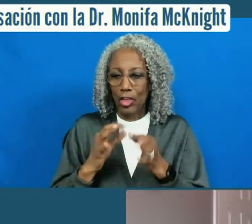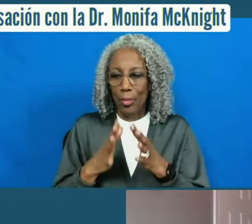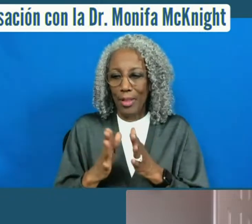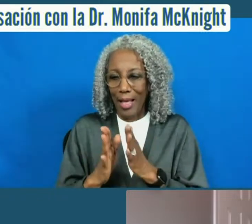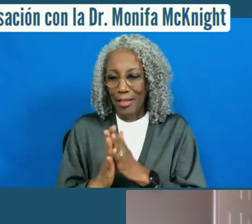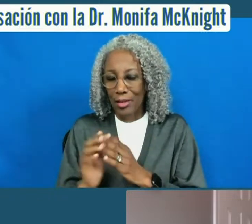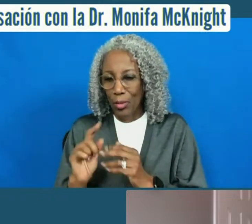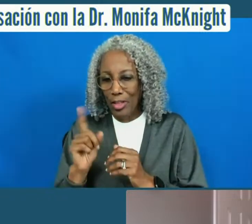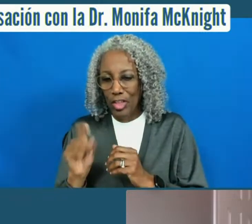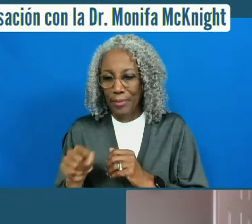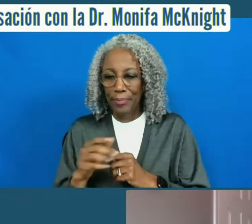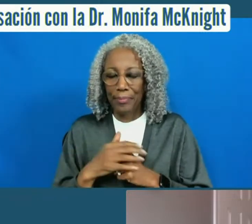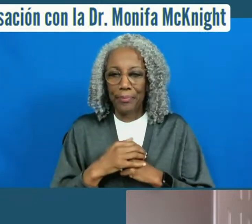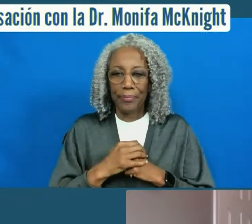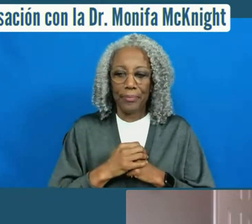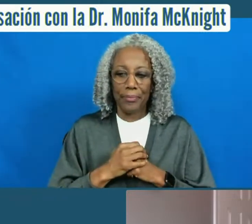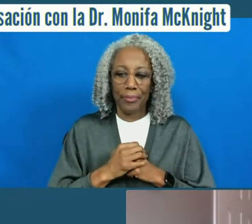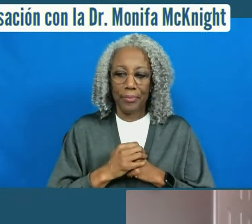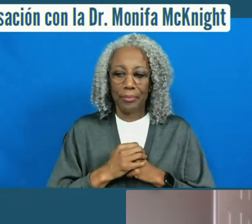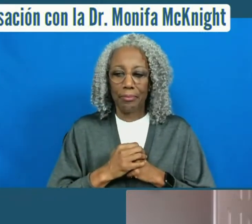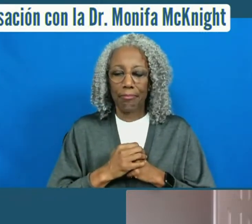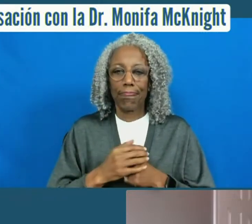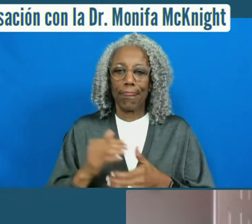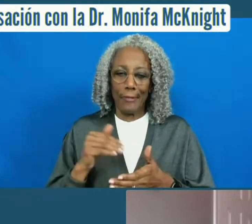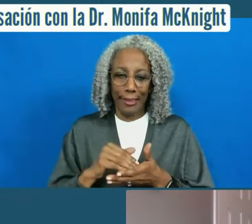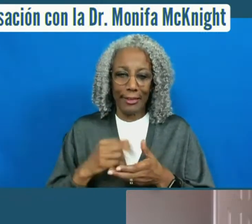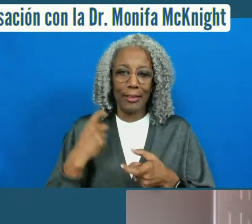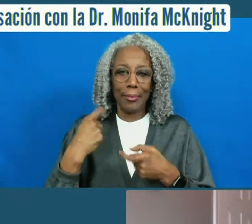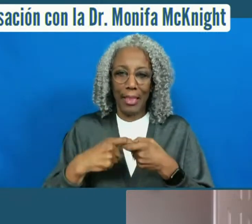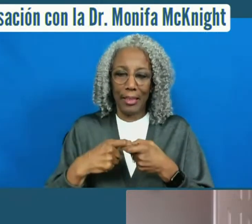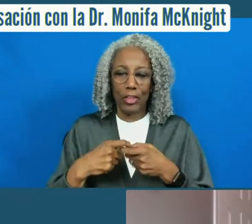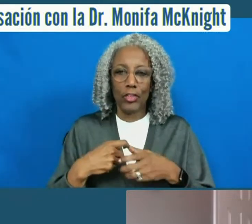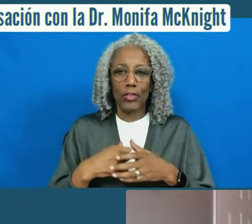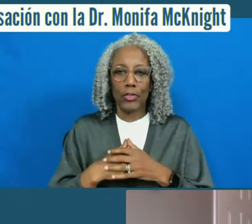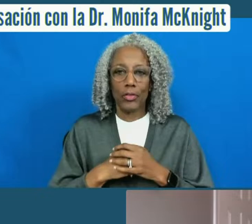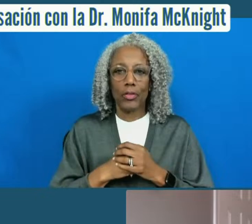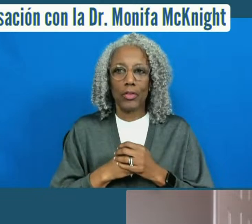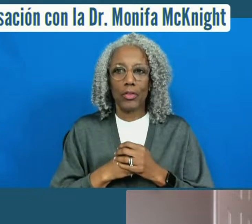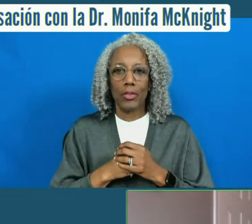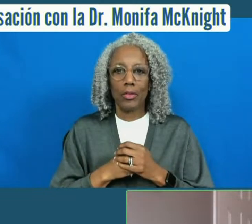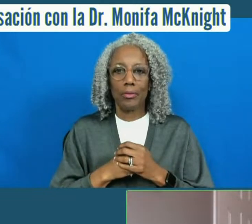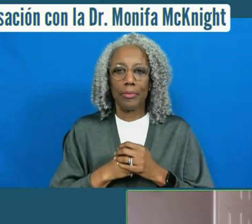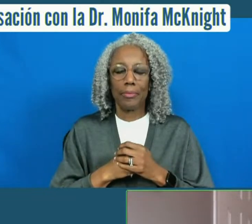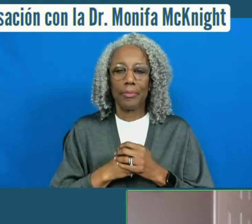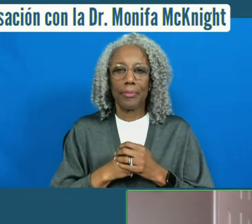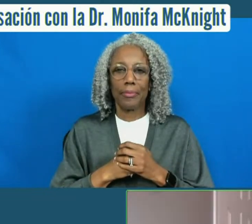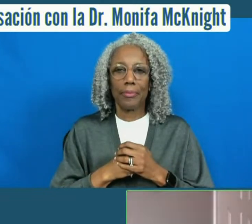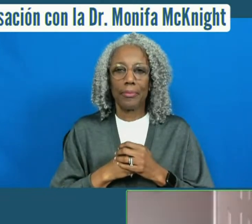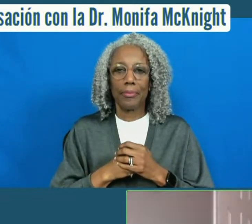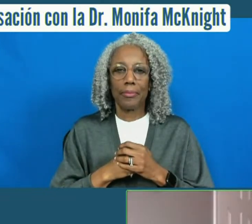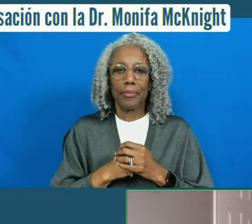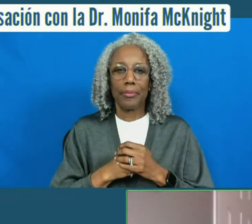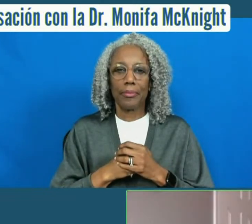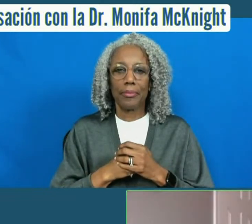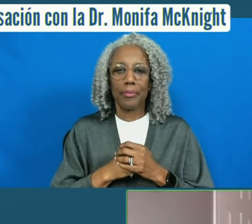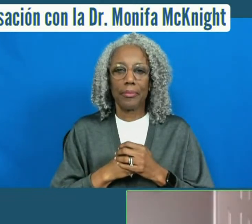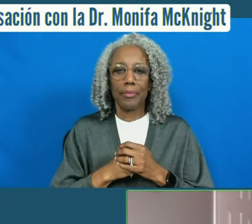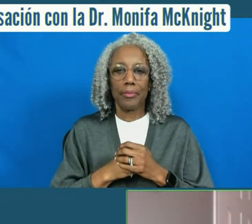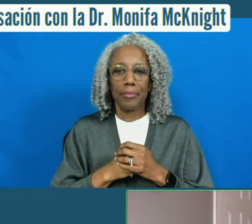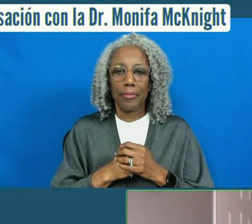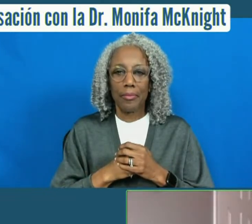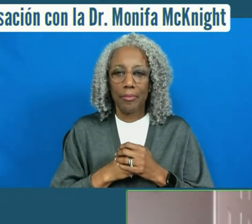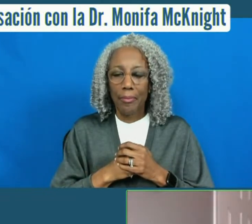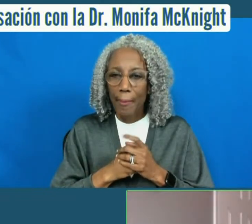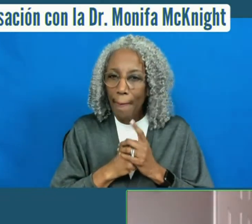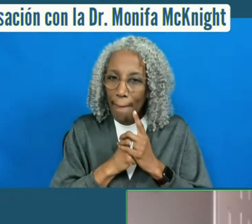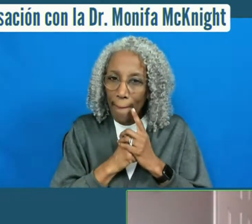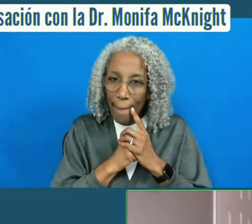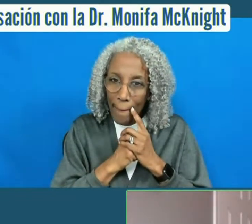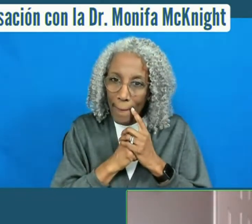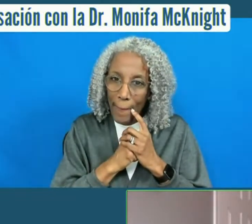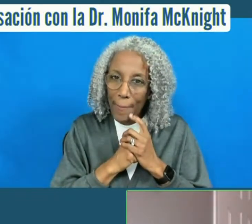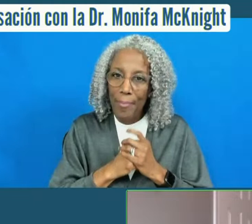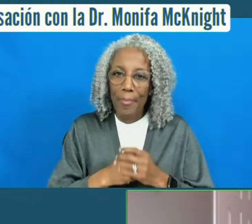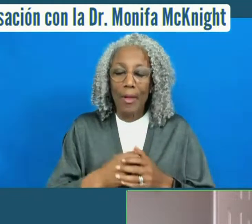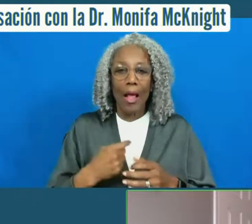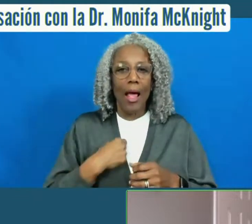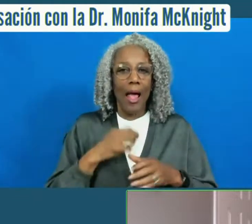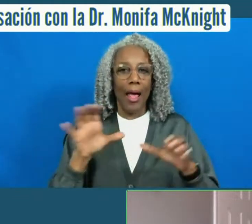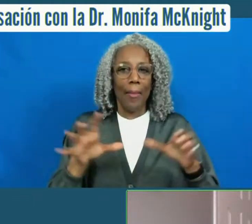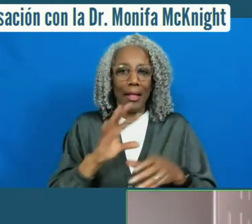like that. Thank was the dying